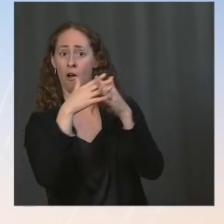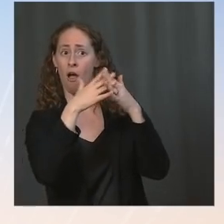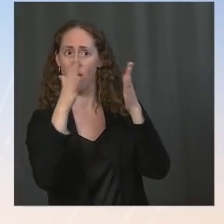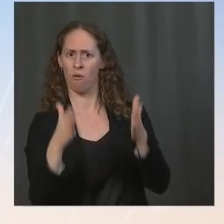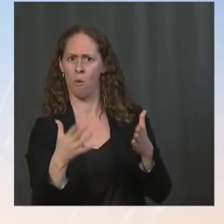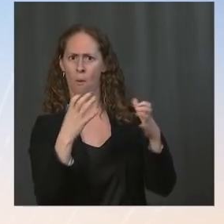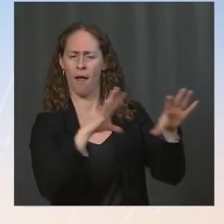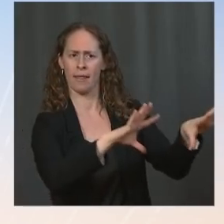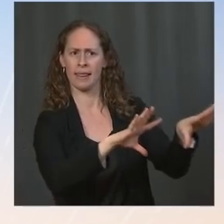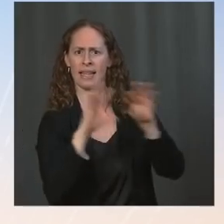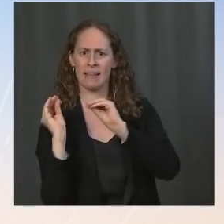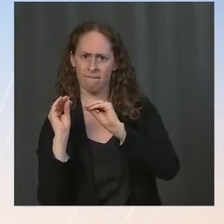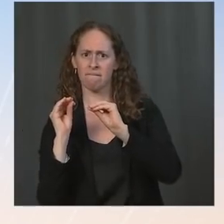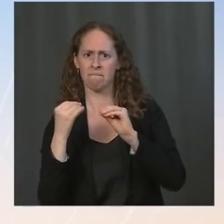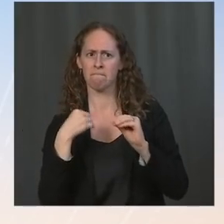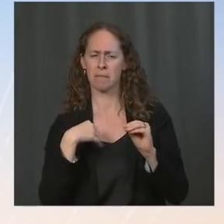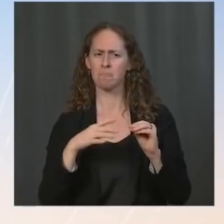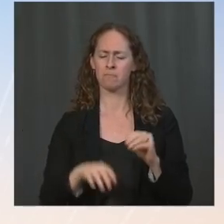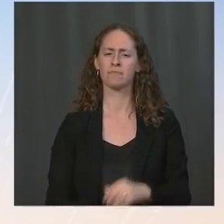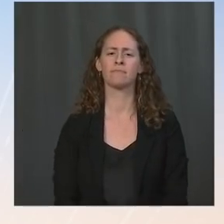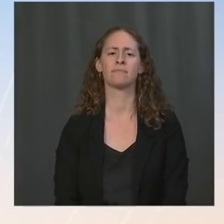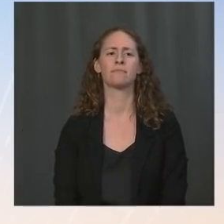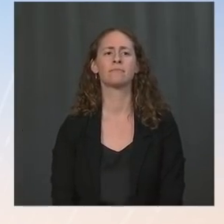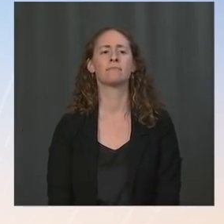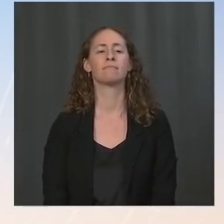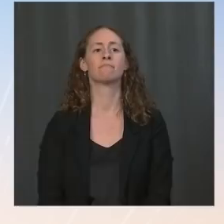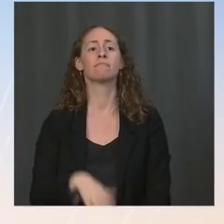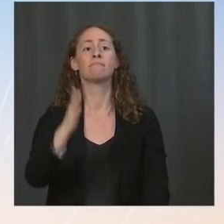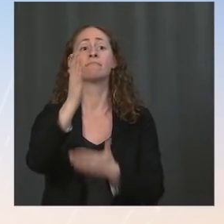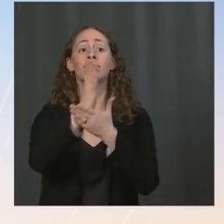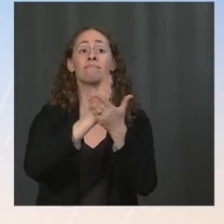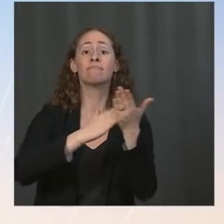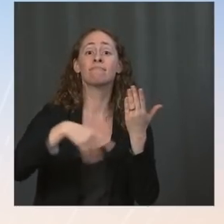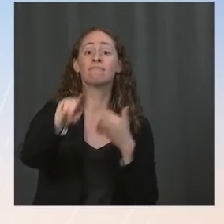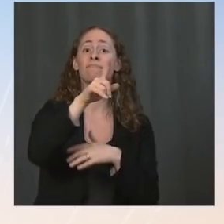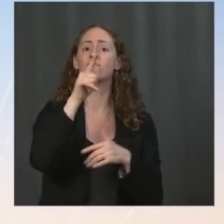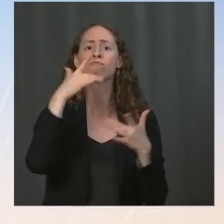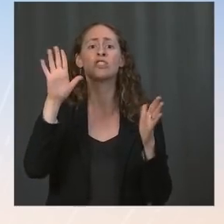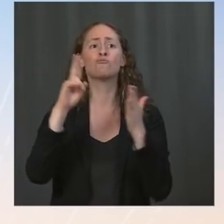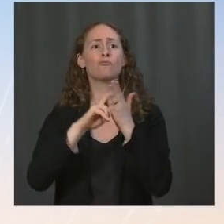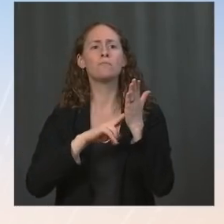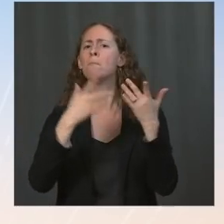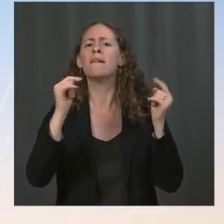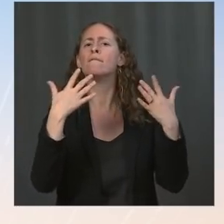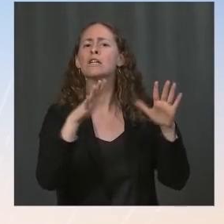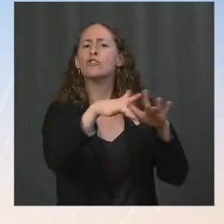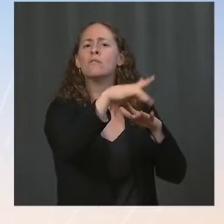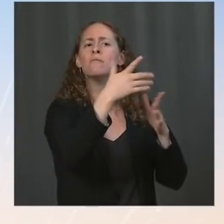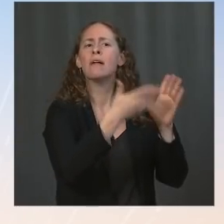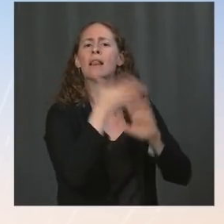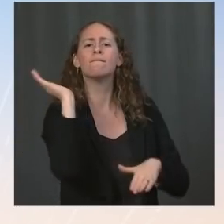one, that people who had registered had already departed; or that people had registered -- had not deregistered; or that there would be additional people